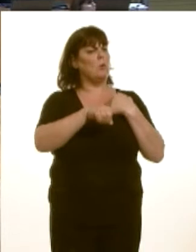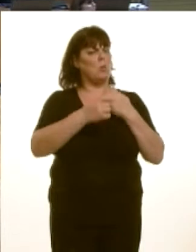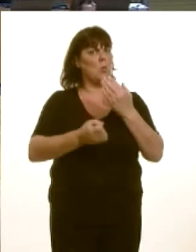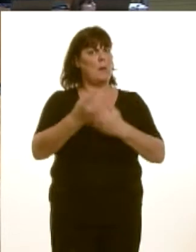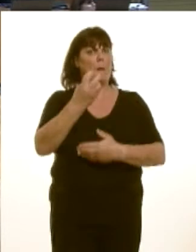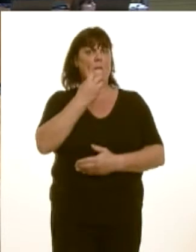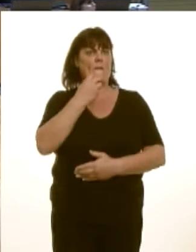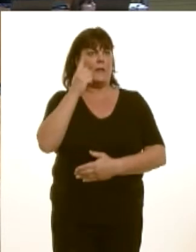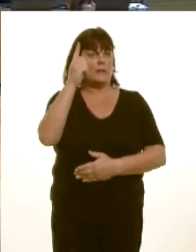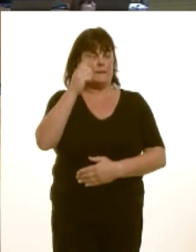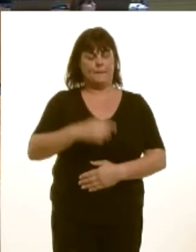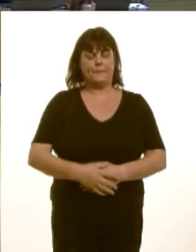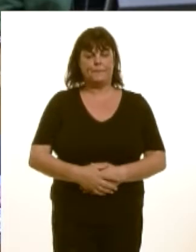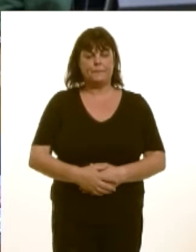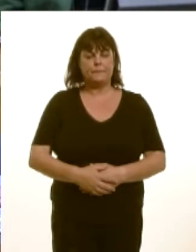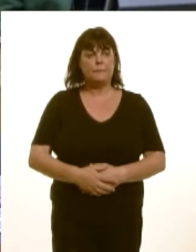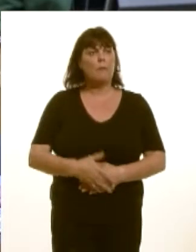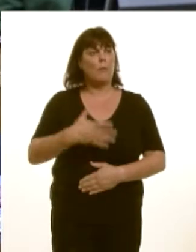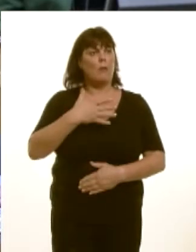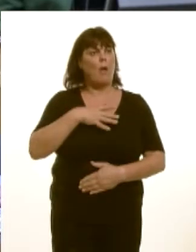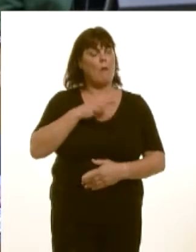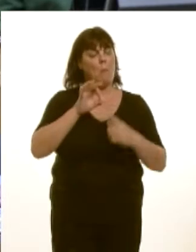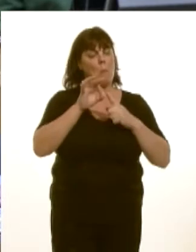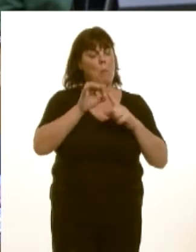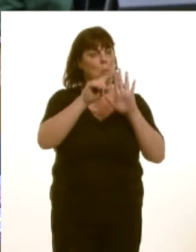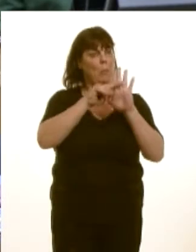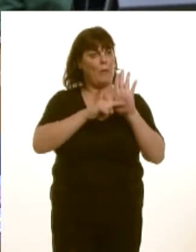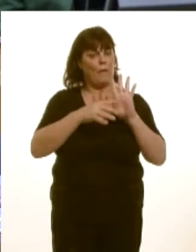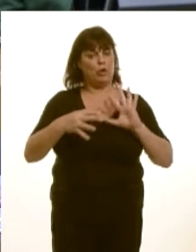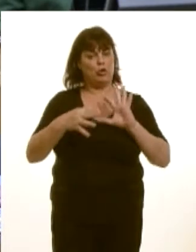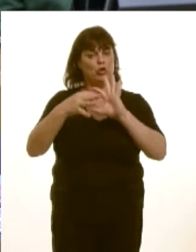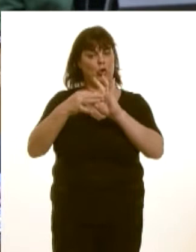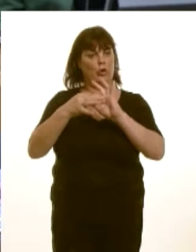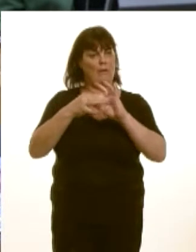proposals, of course, for a joint health and housing scheme—a new primary care resource